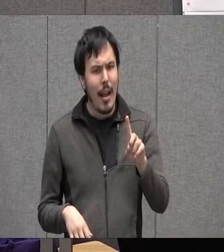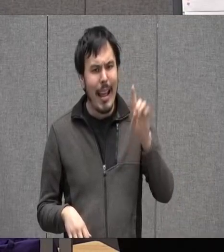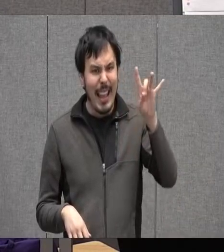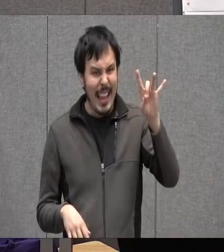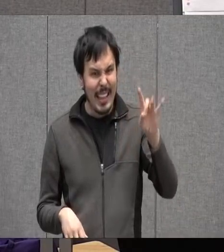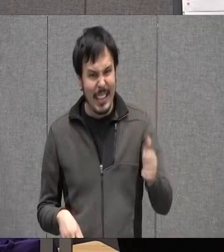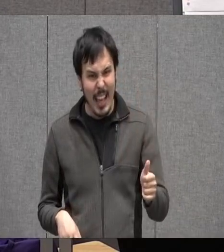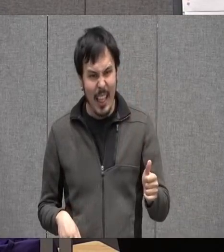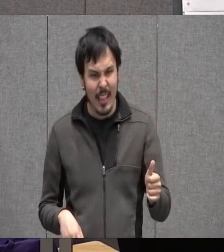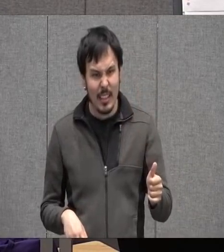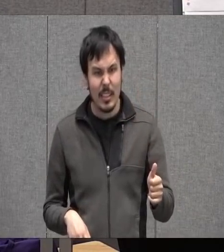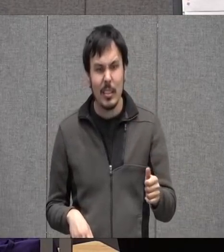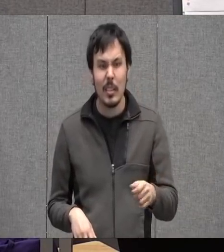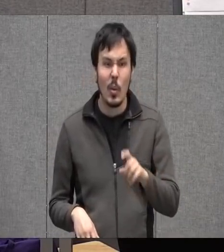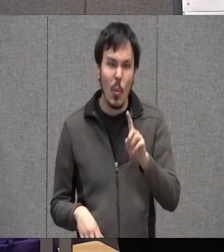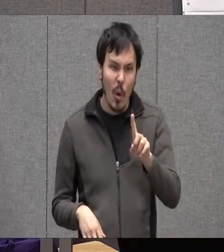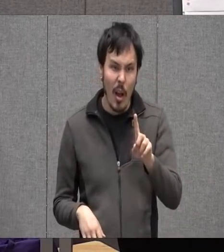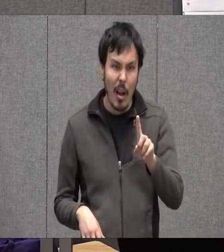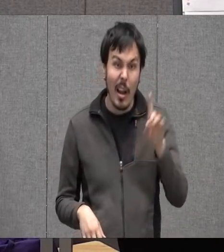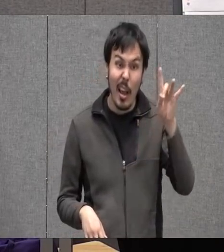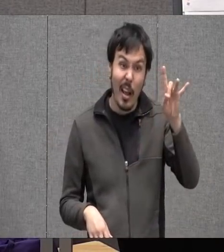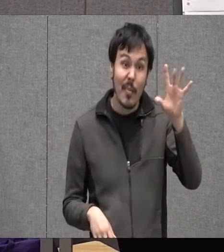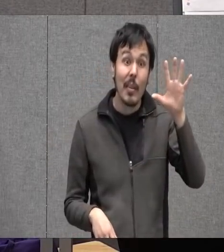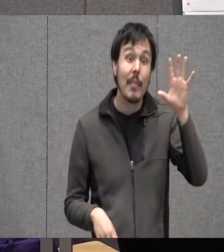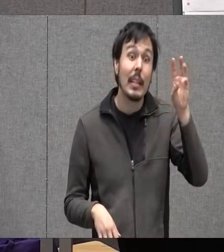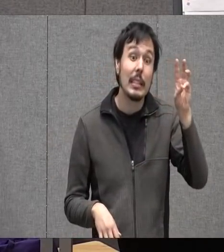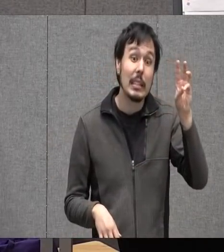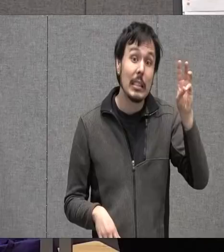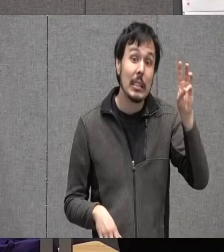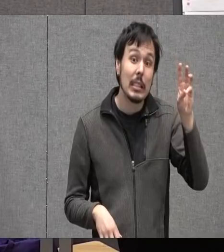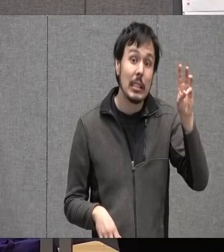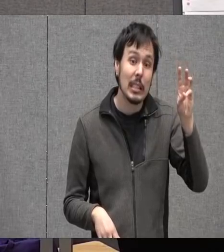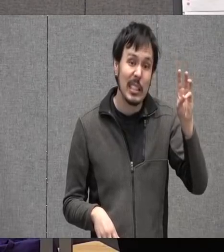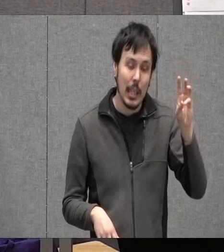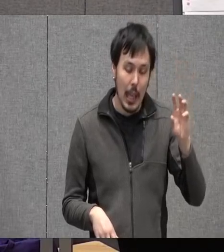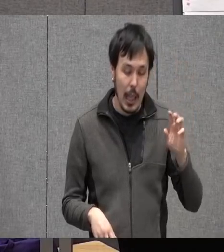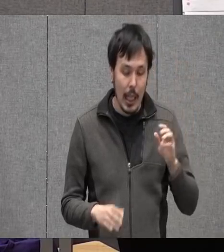It's 1.856, so what do we got to do next?